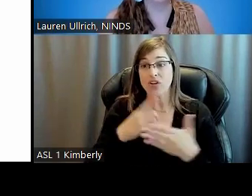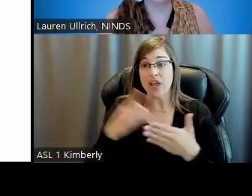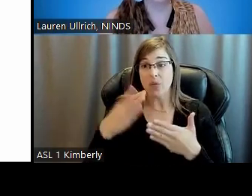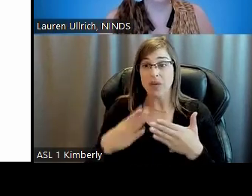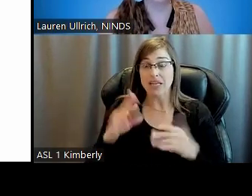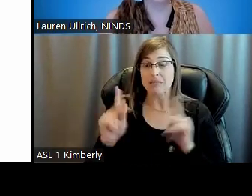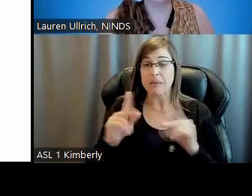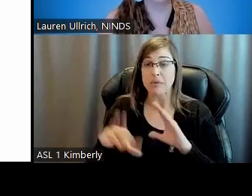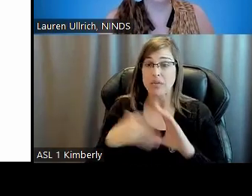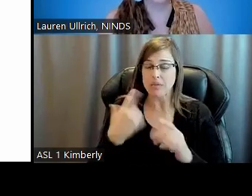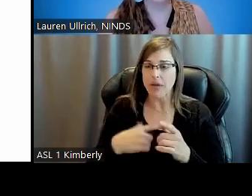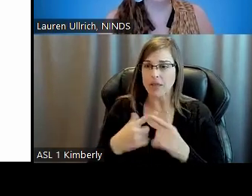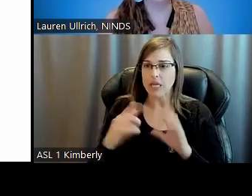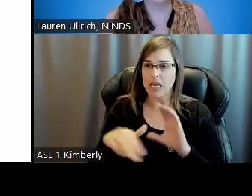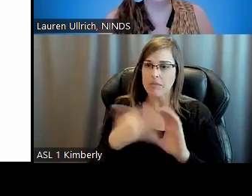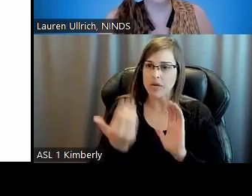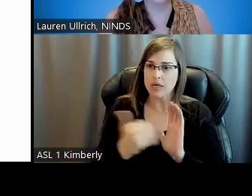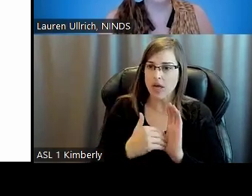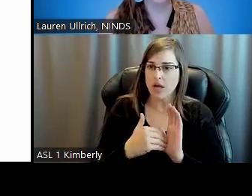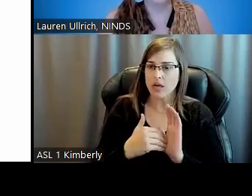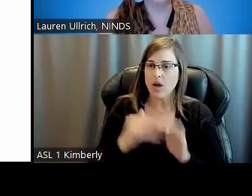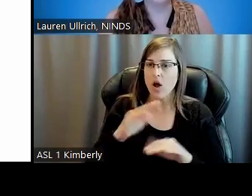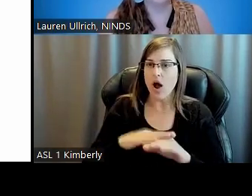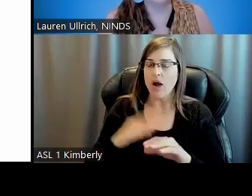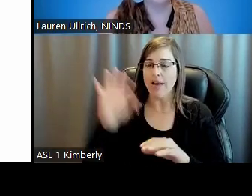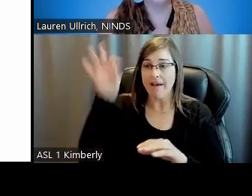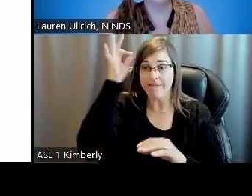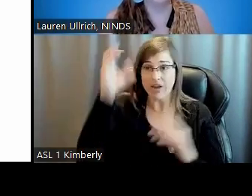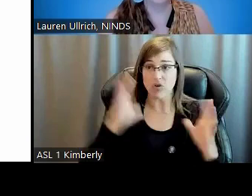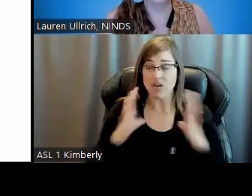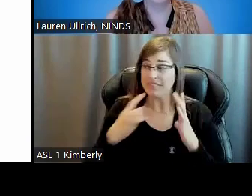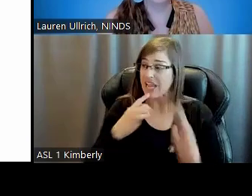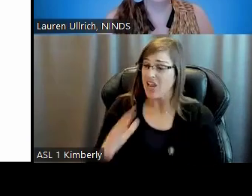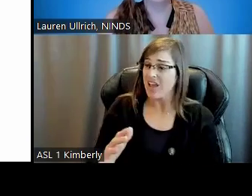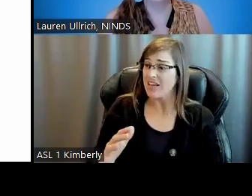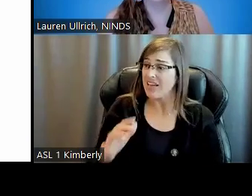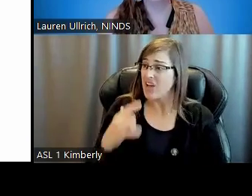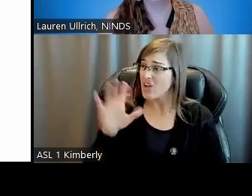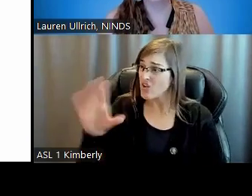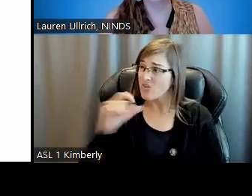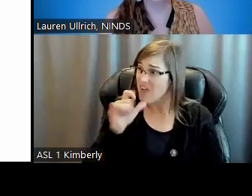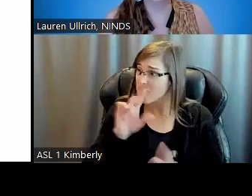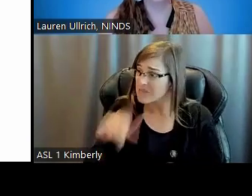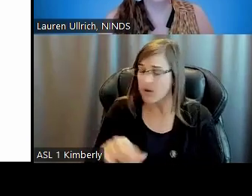and then e-mail again on a federal holiday and say, "You're not responding." And it's .. . This is not .. .